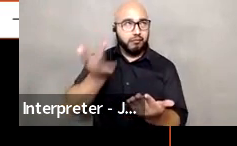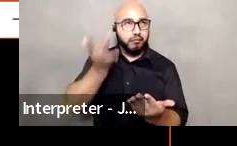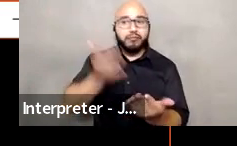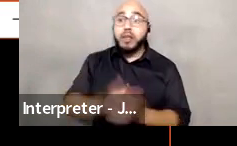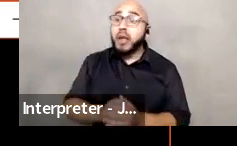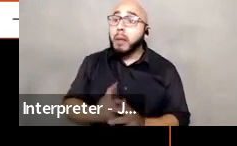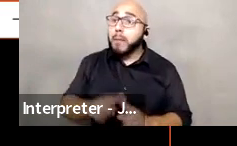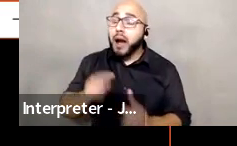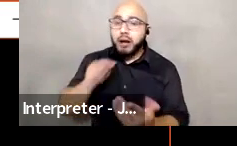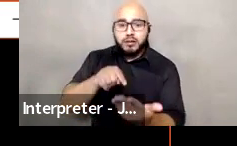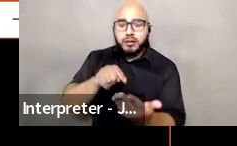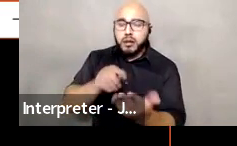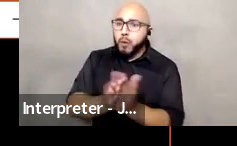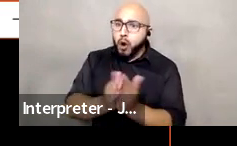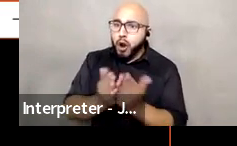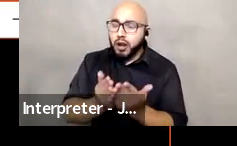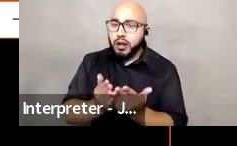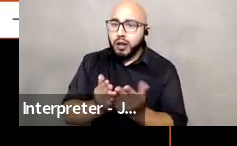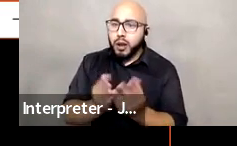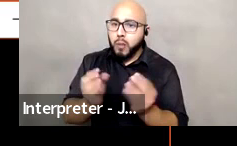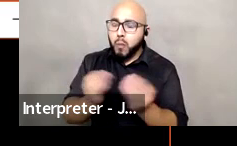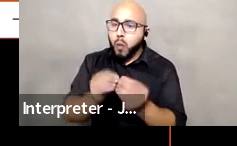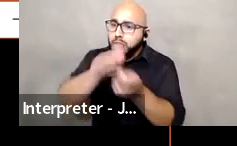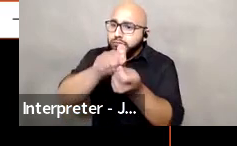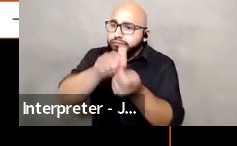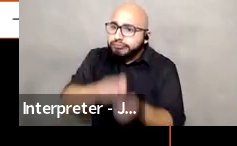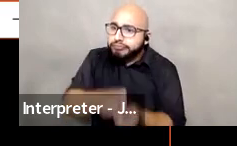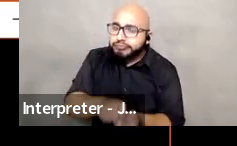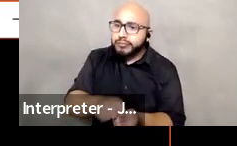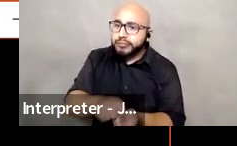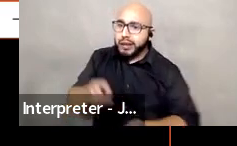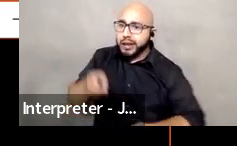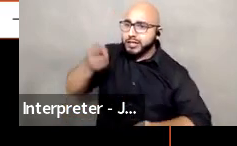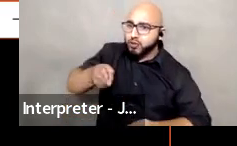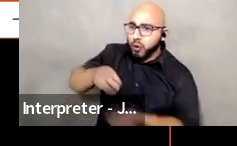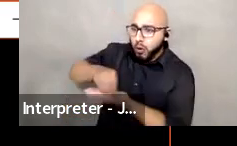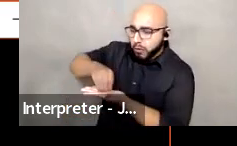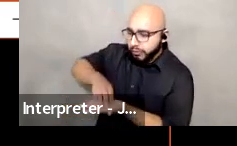Say, much more attentive to the. Historical record. Than anything that was being written at the time.